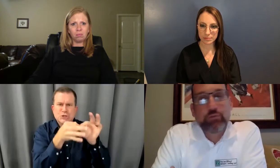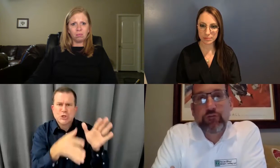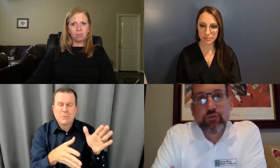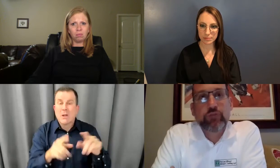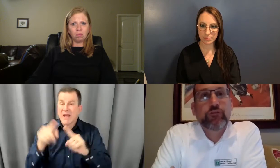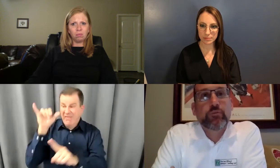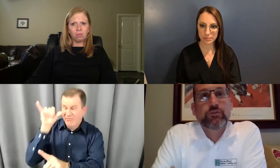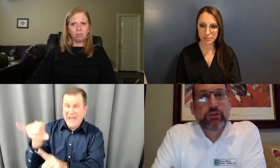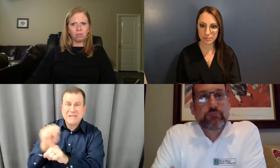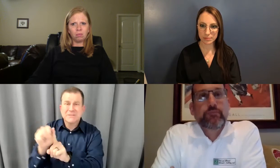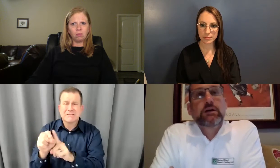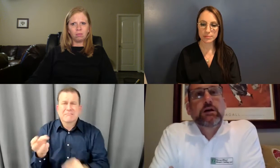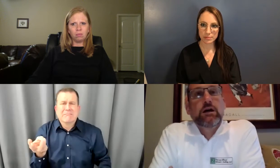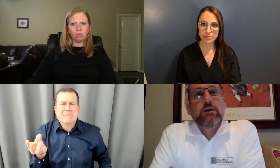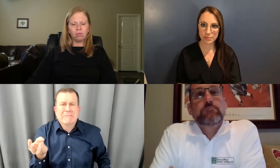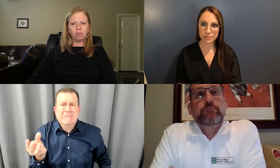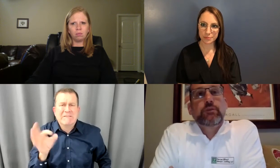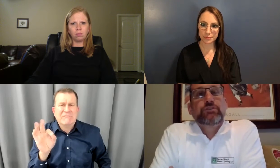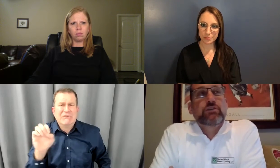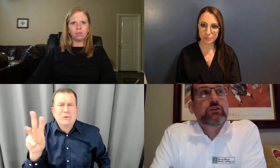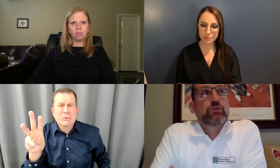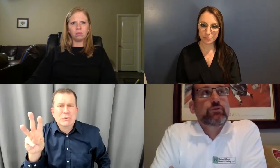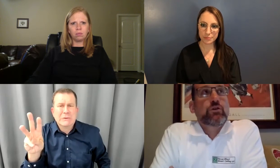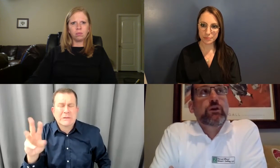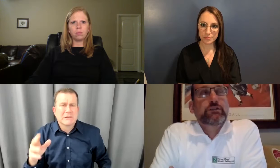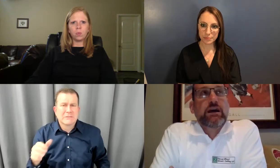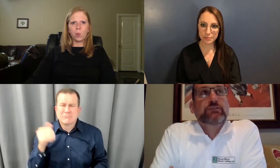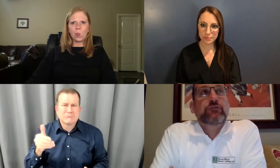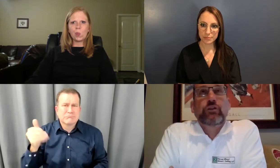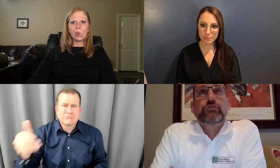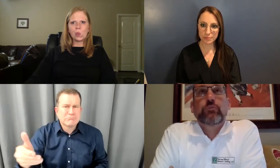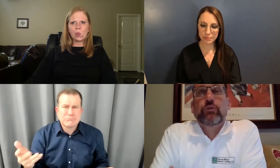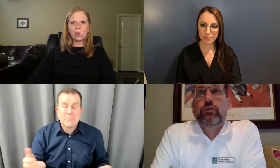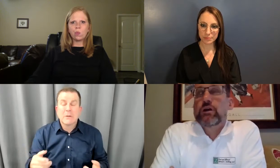would be few and far between. Generally when you're going to ask for an interpreter